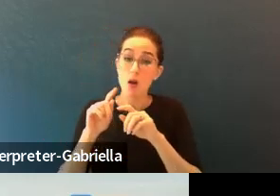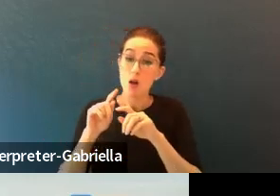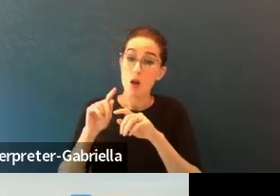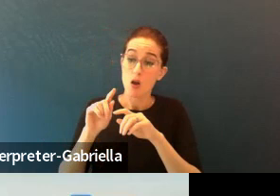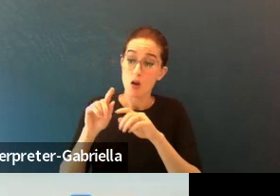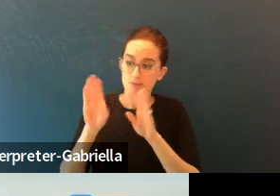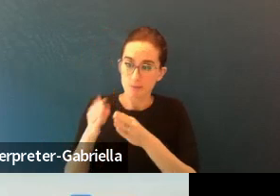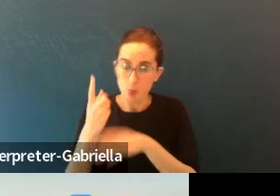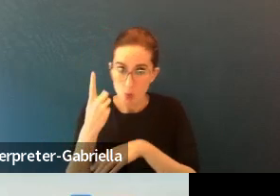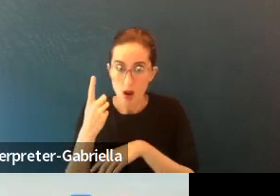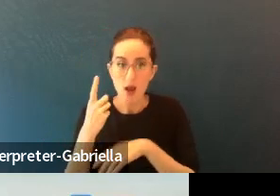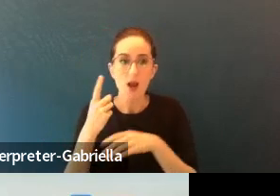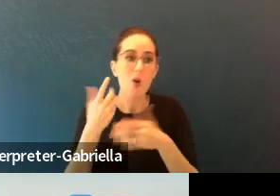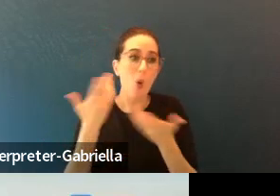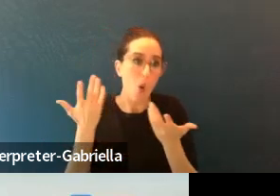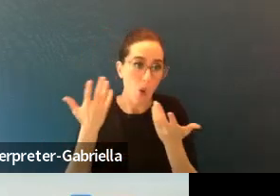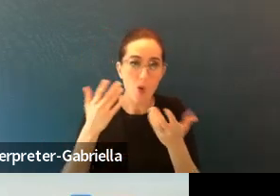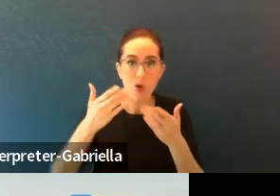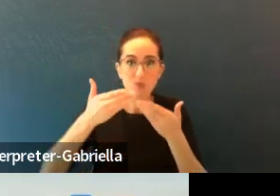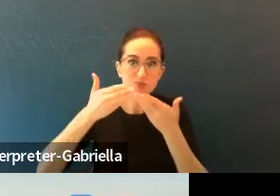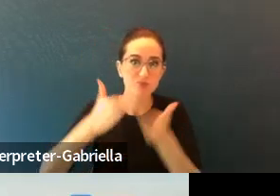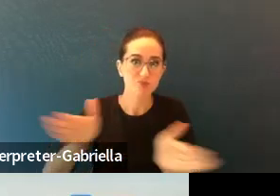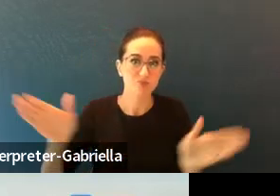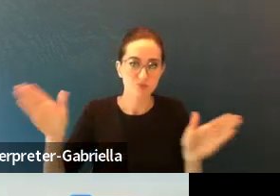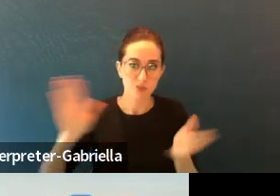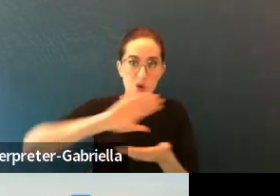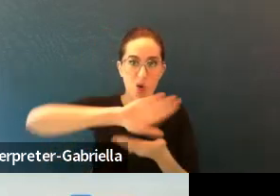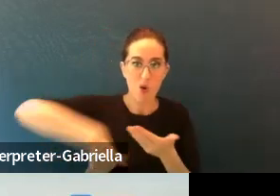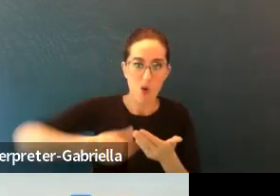and see how students are doing as new students in those.